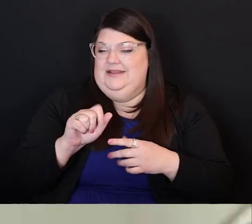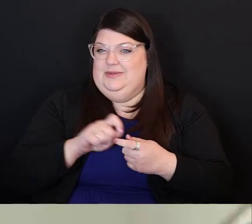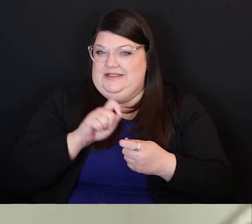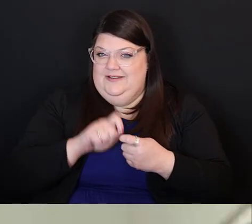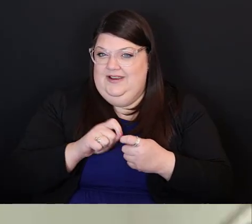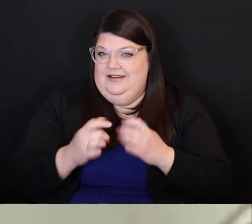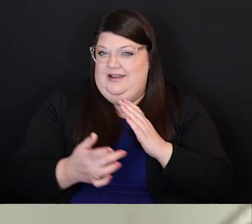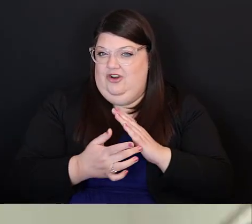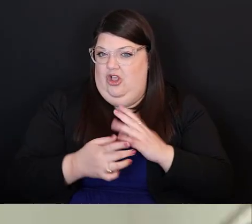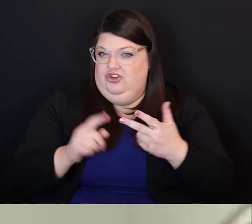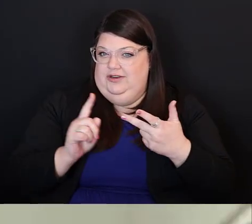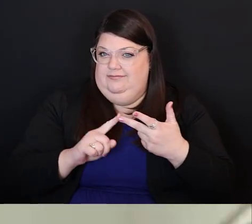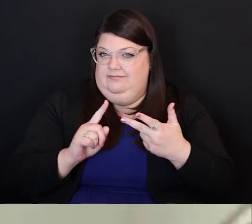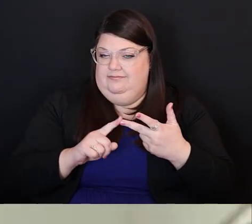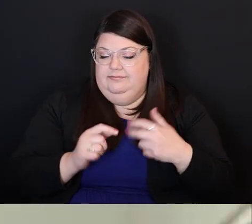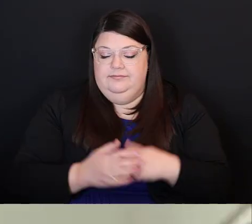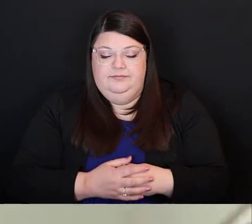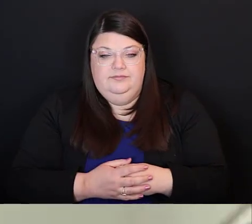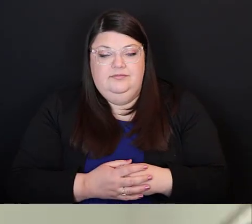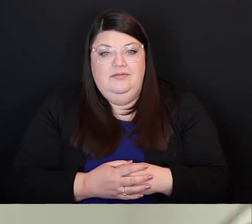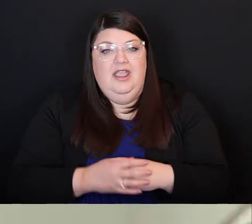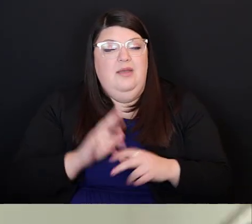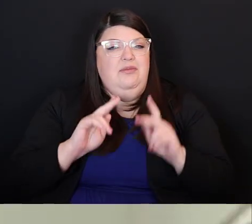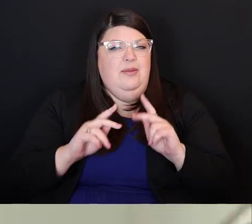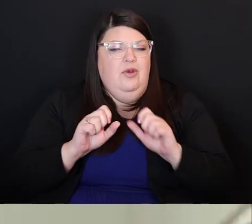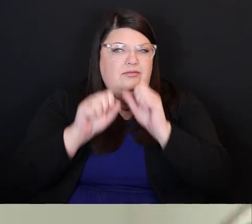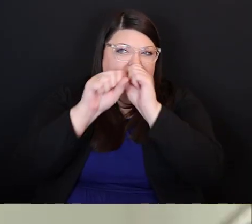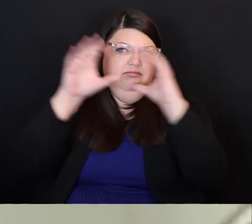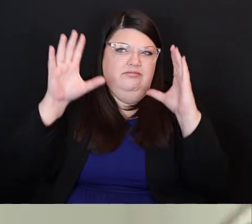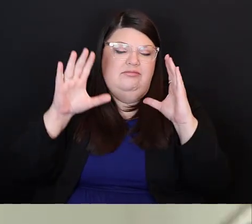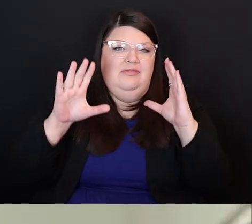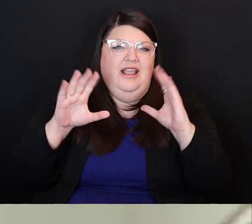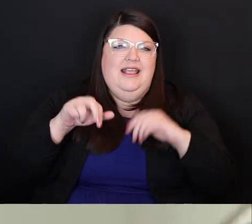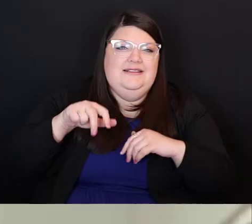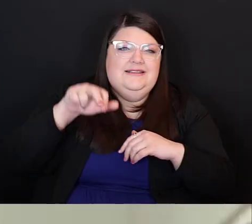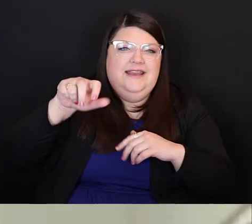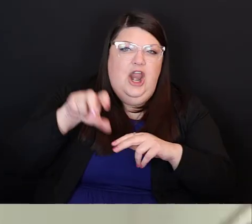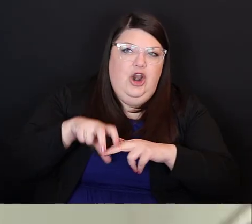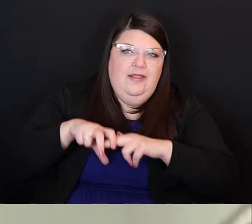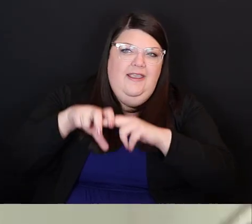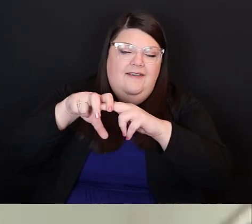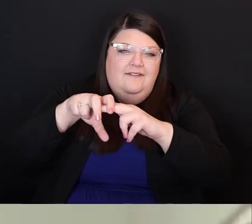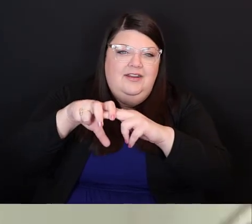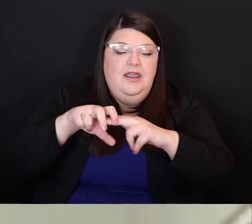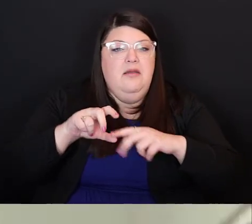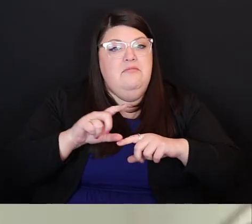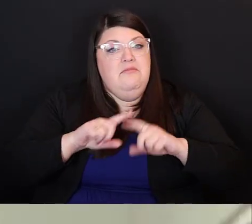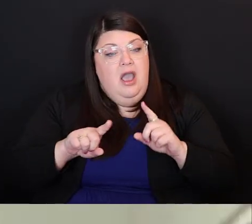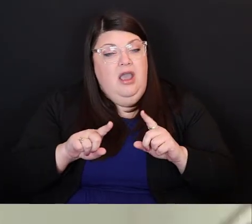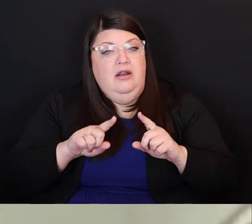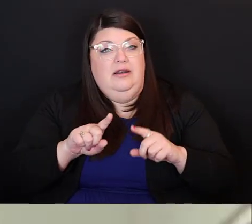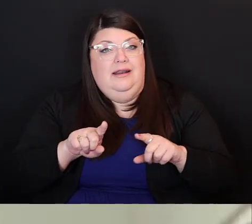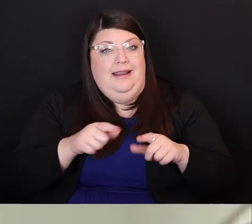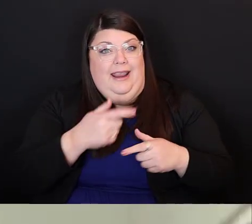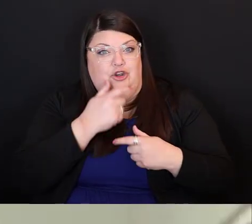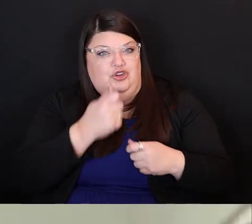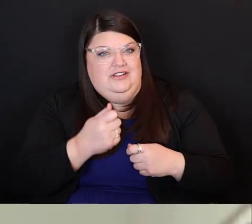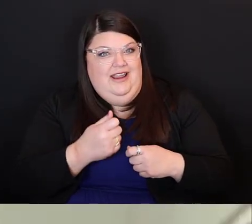People often think of a stair lift that takes you from one floor to another. But an interesting, exciting startup I got to see first hand